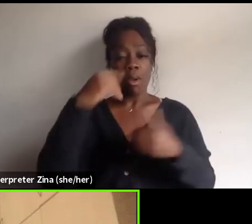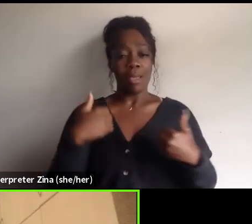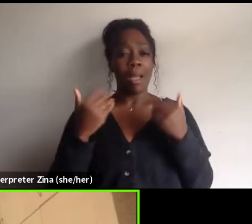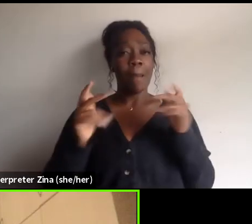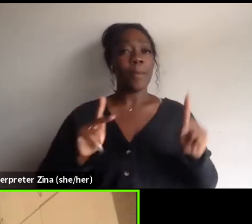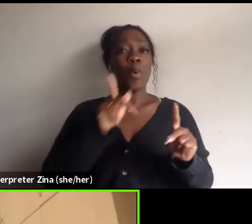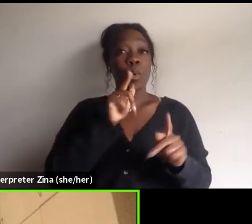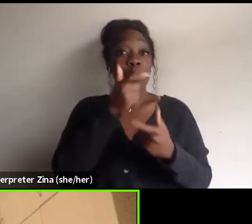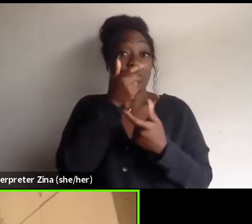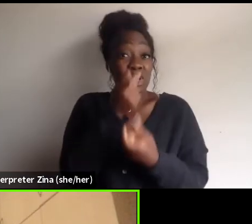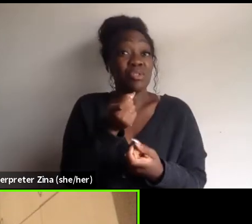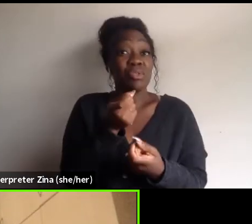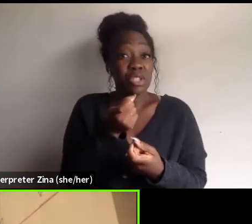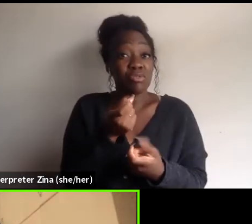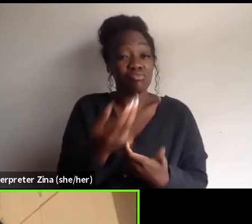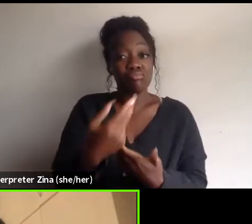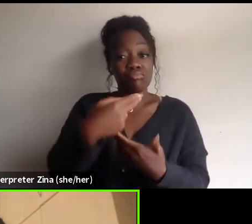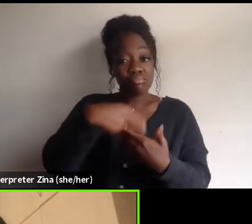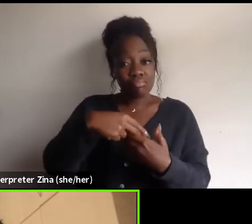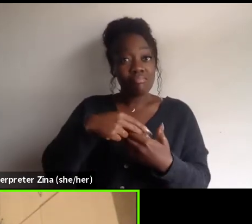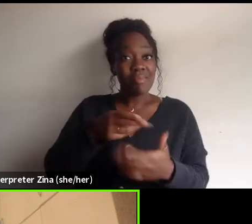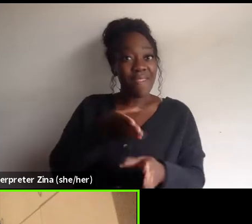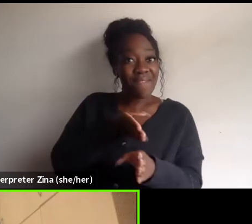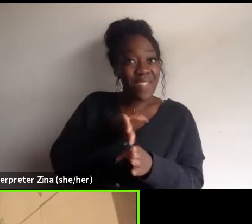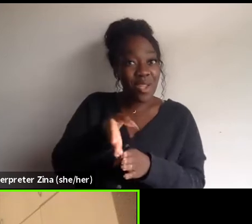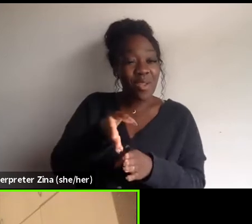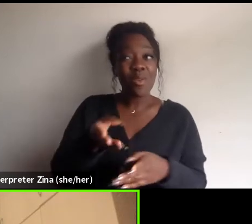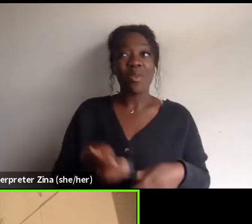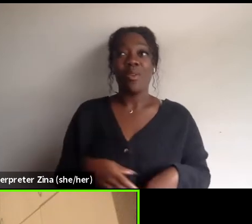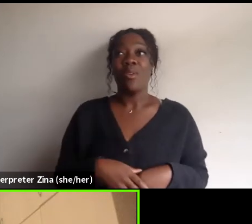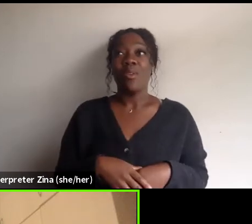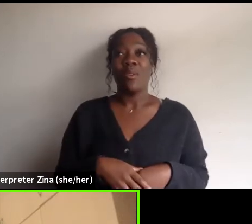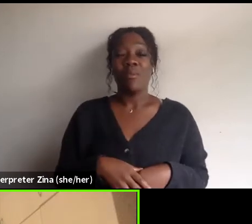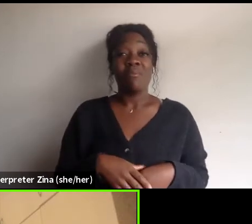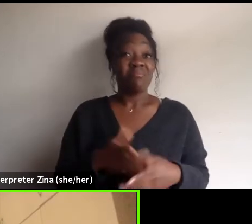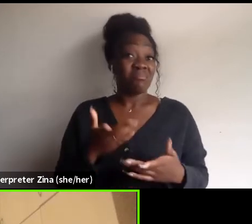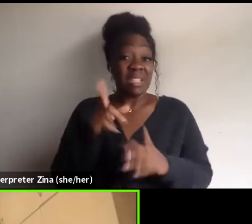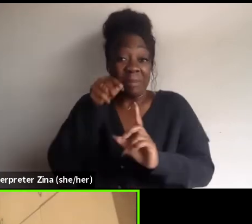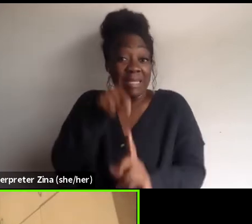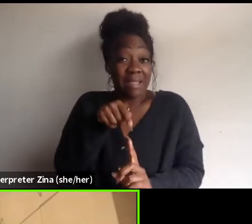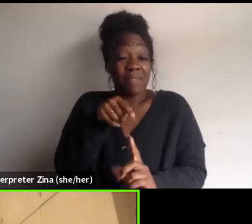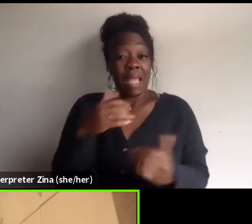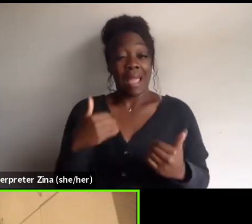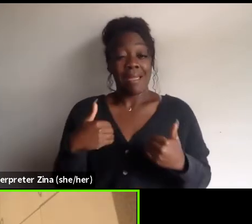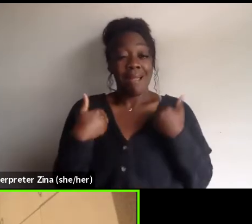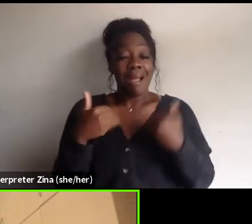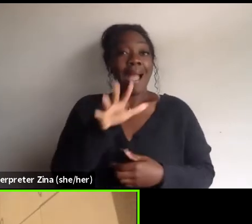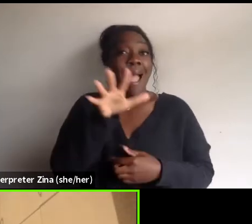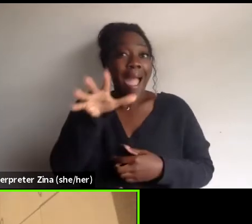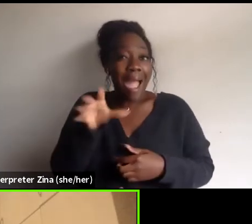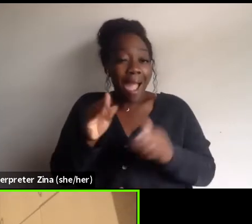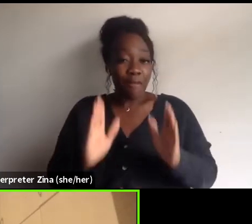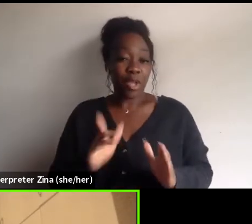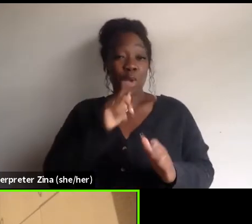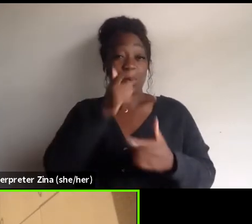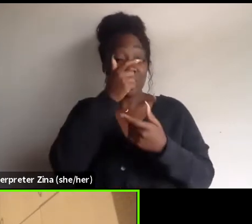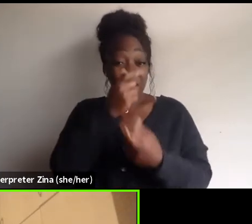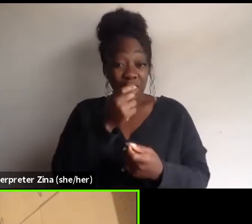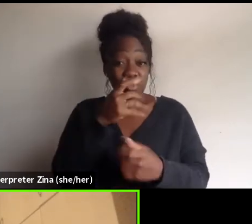And maybe even more specifically for young African interested in entering the field? I think,